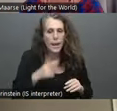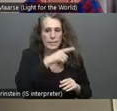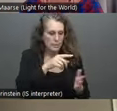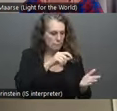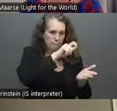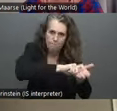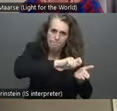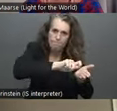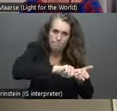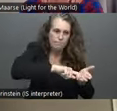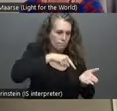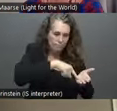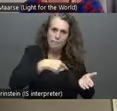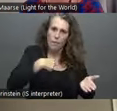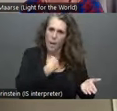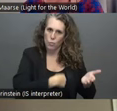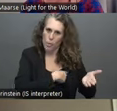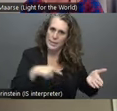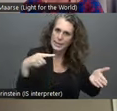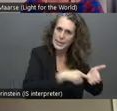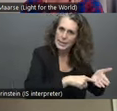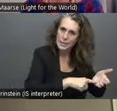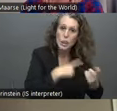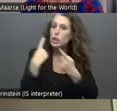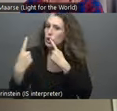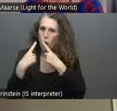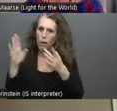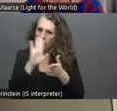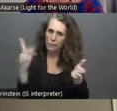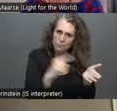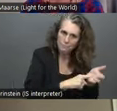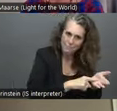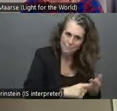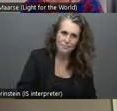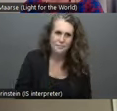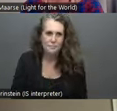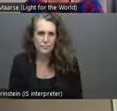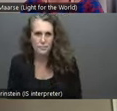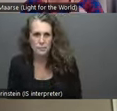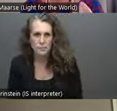very important to make disability inclusion tangible focus on, quick wins as well so that's